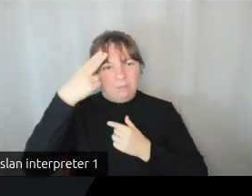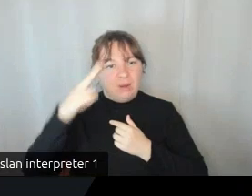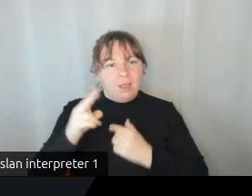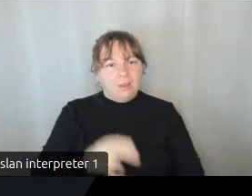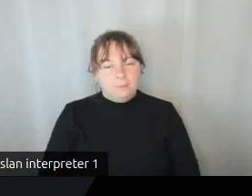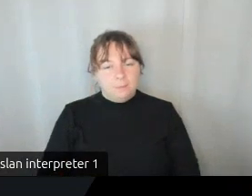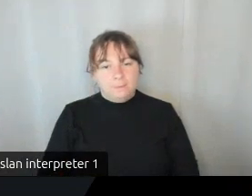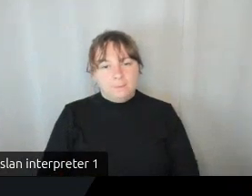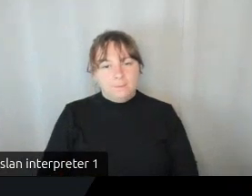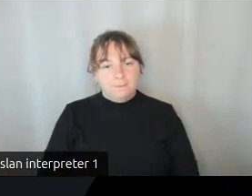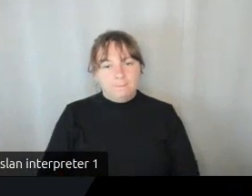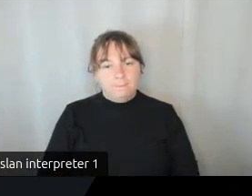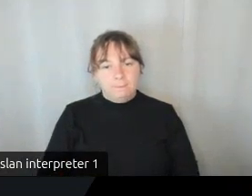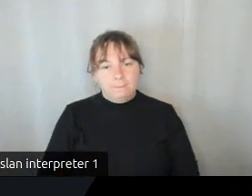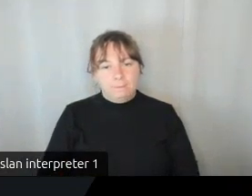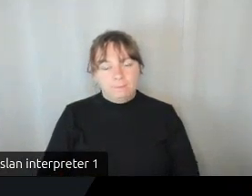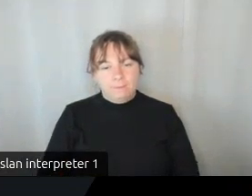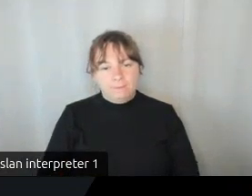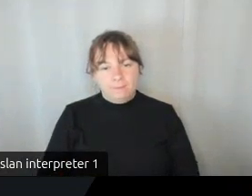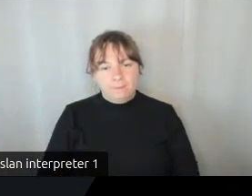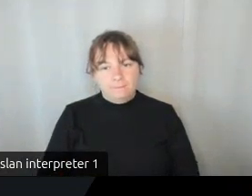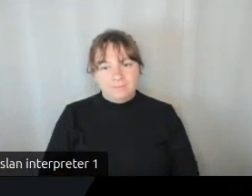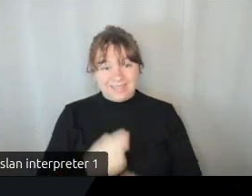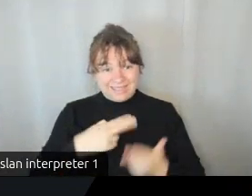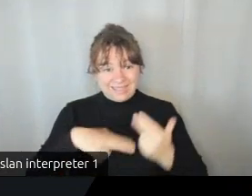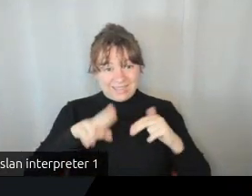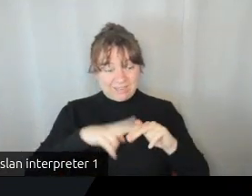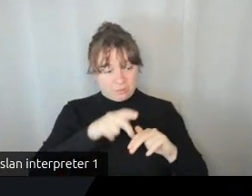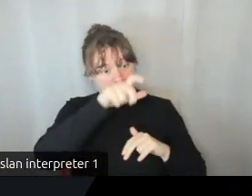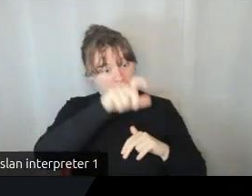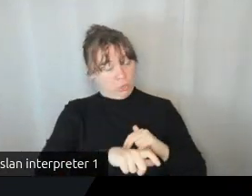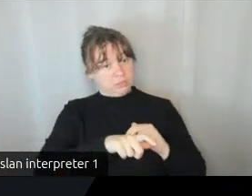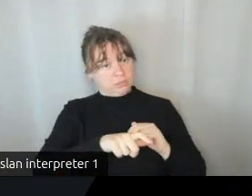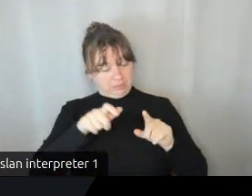was to be a female, so the aggrieved for example in this circumstance who wants to apply to bear the